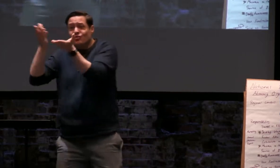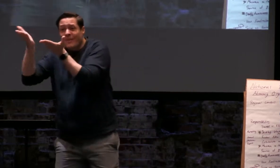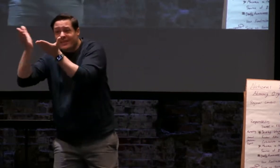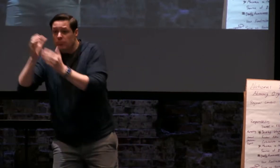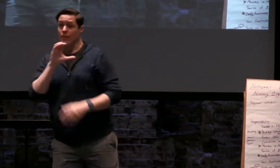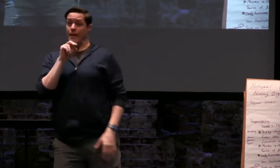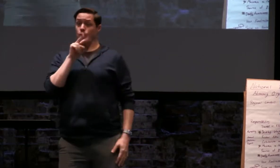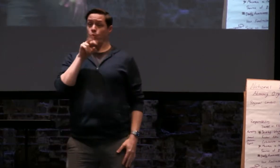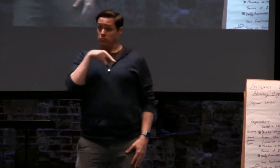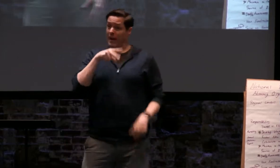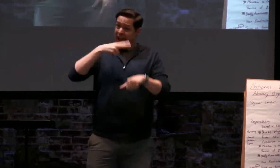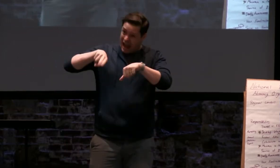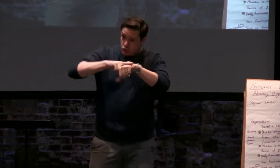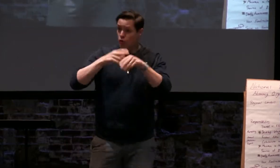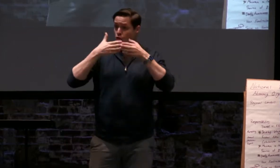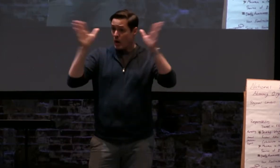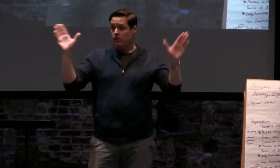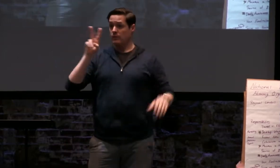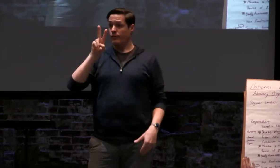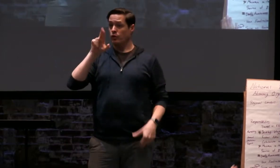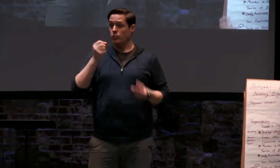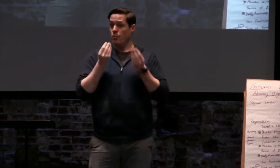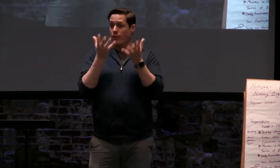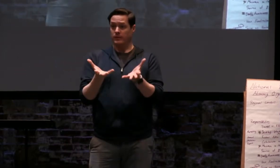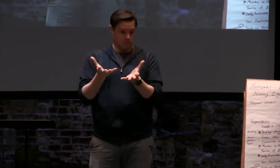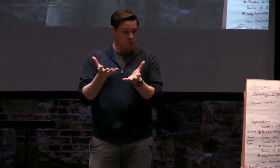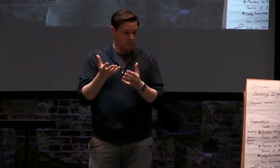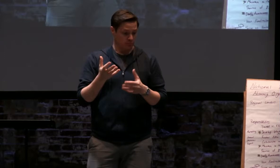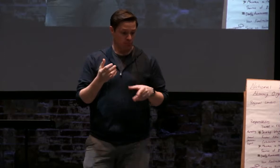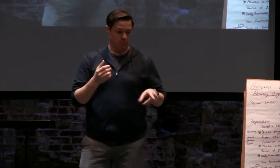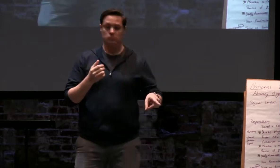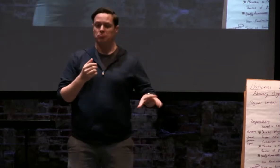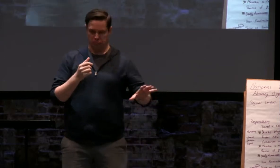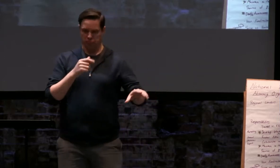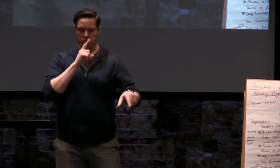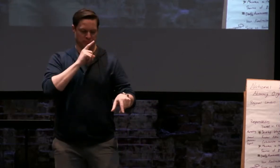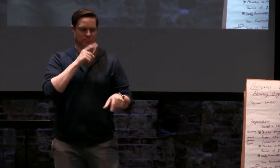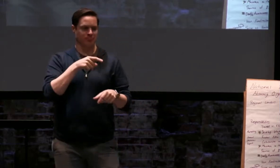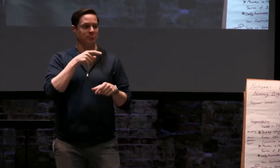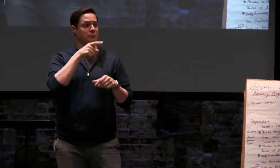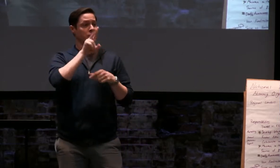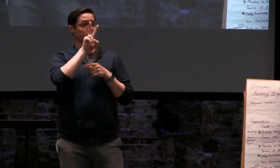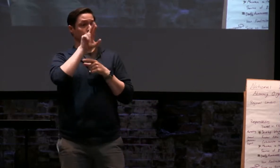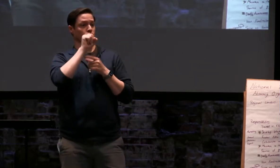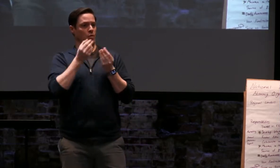in an ecosystem that would serve nationwide? Slow down.